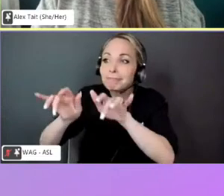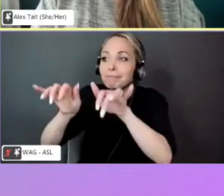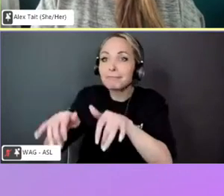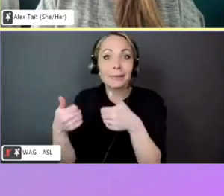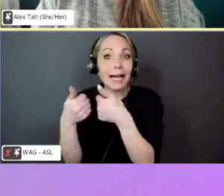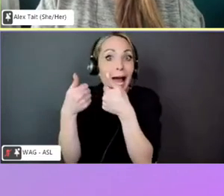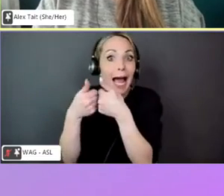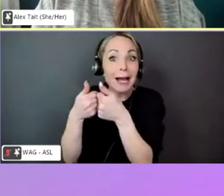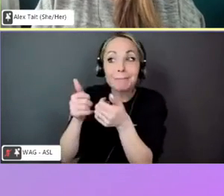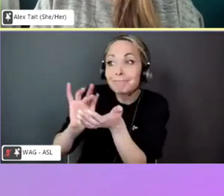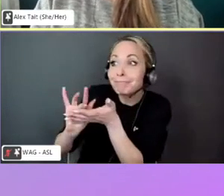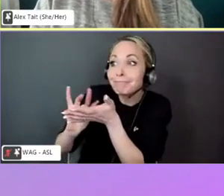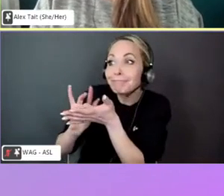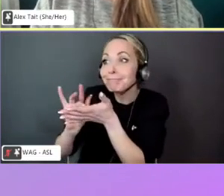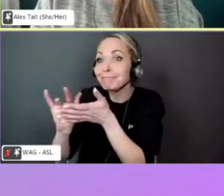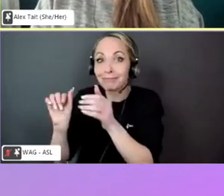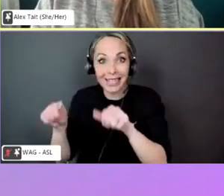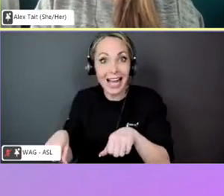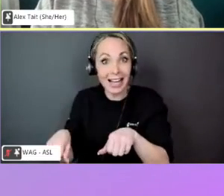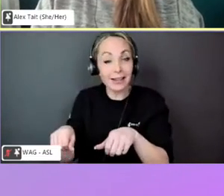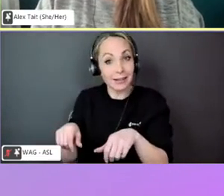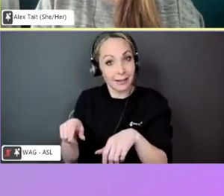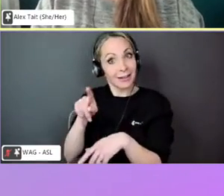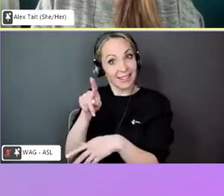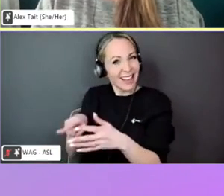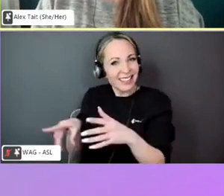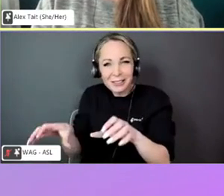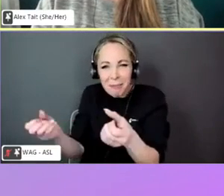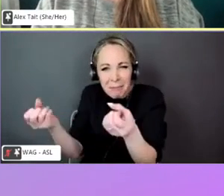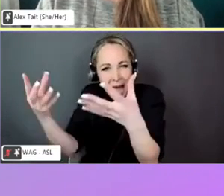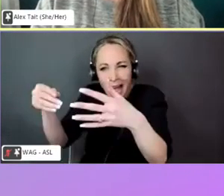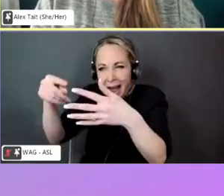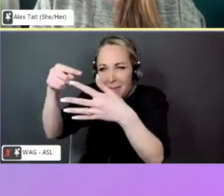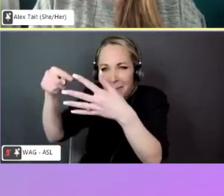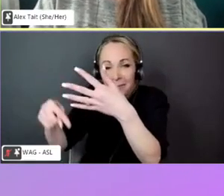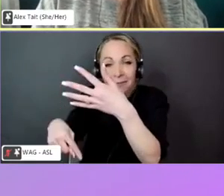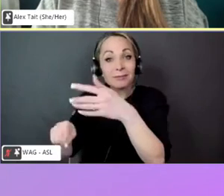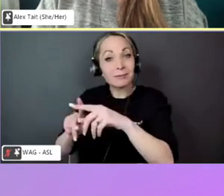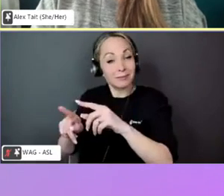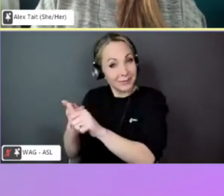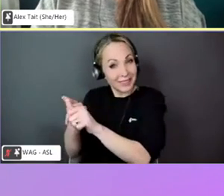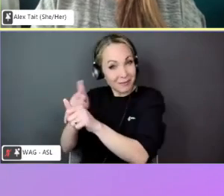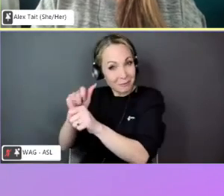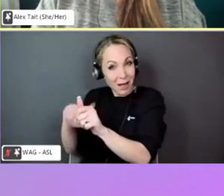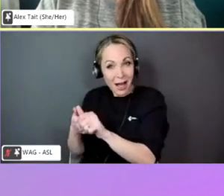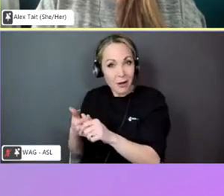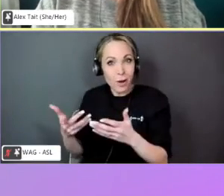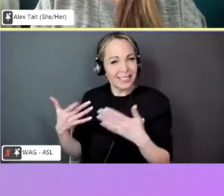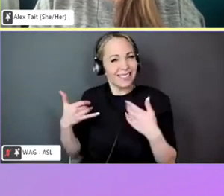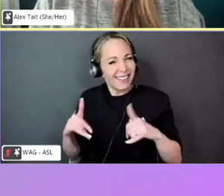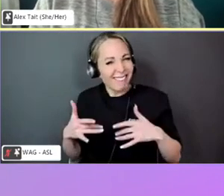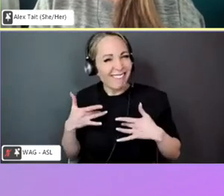engaging art, medical care, journaling, and blogging, and gaming. Many of these folks